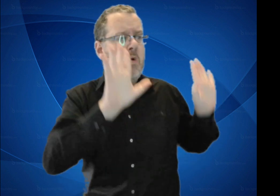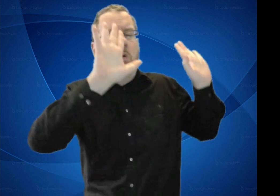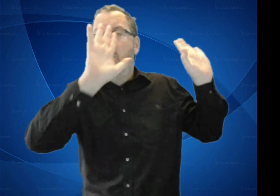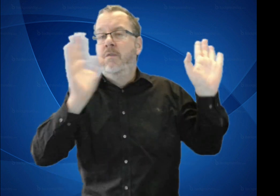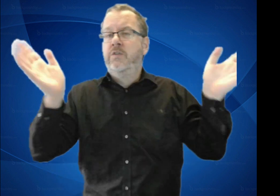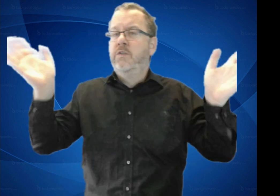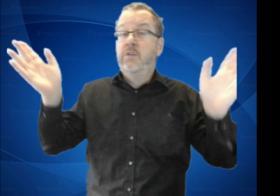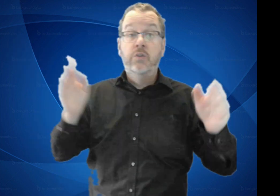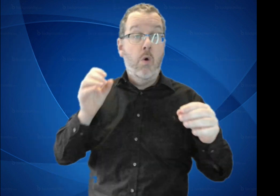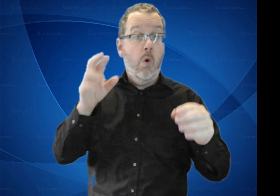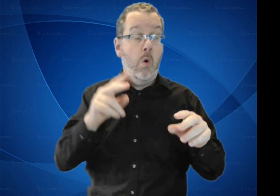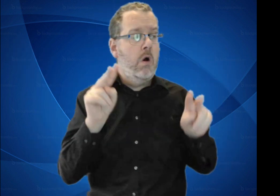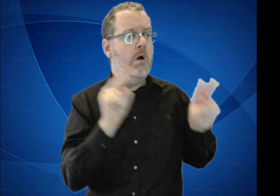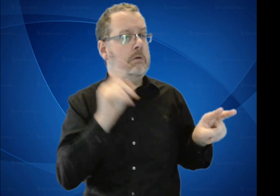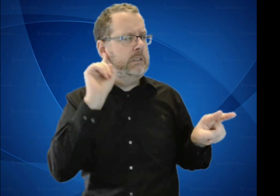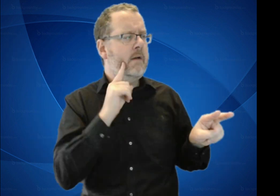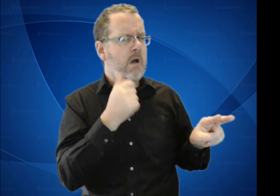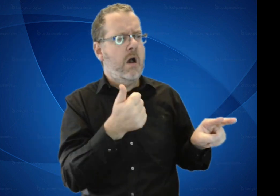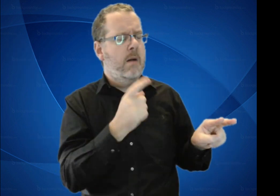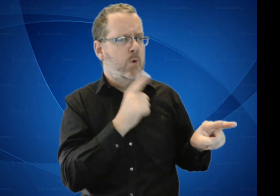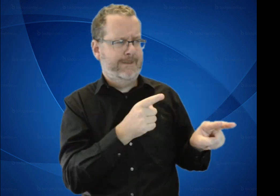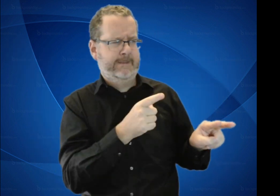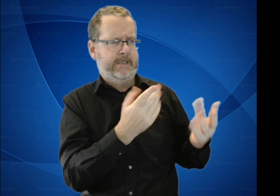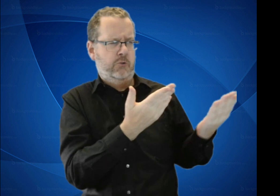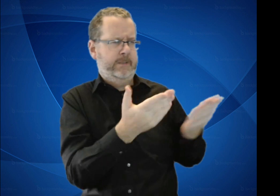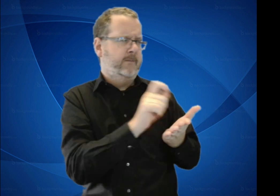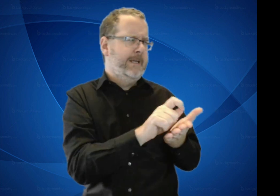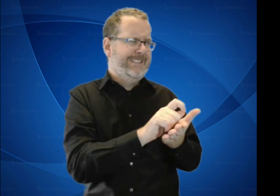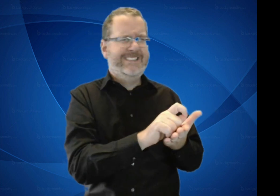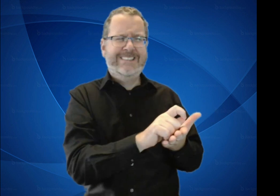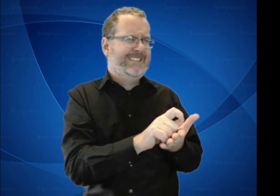and again, we don't know enough about this either, and whether it was a fair assessment